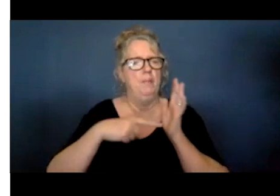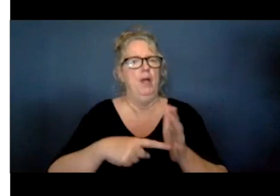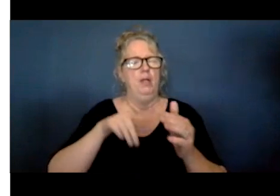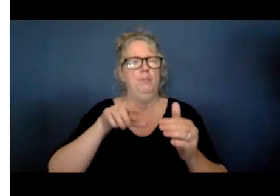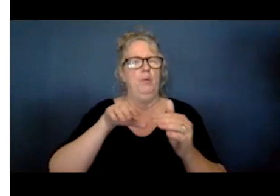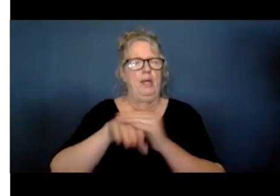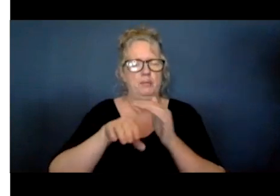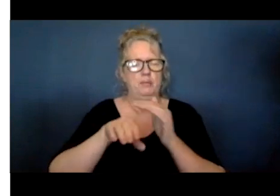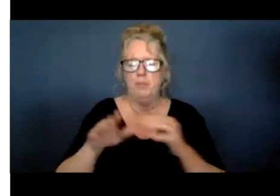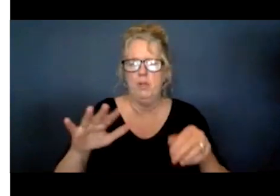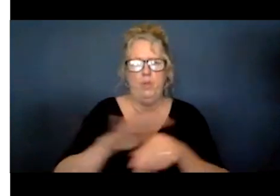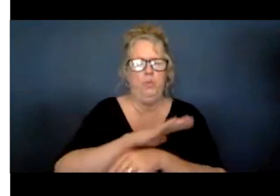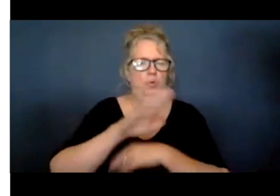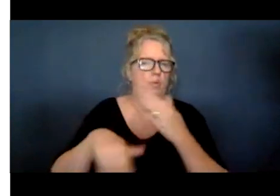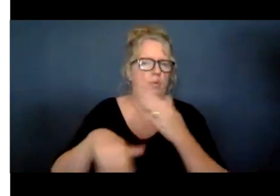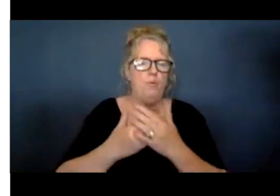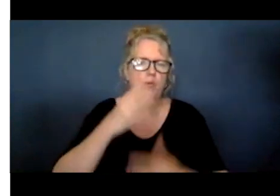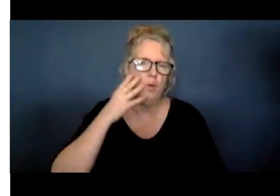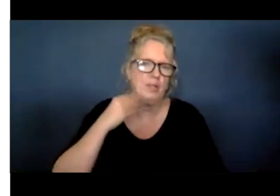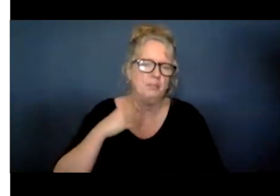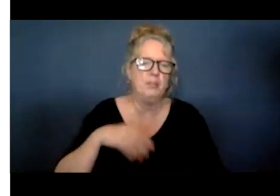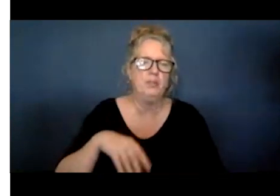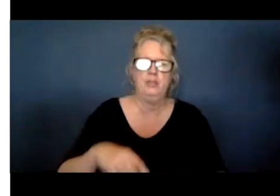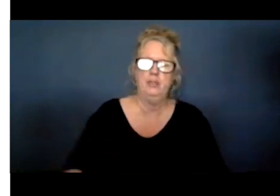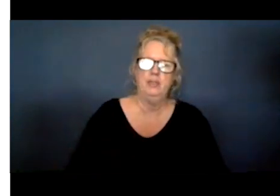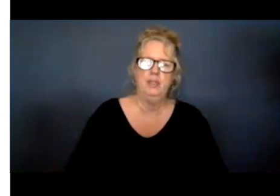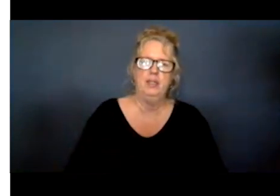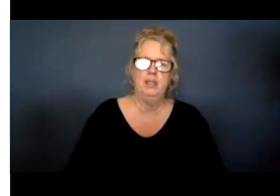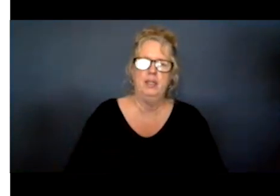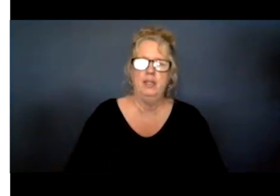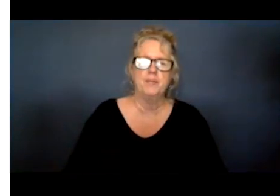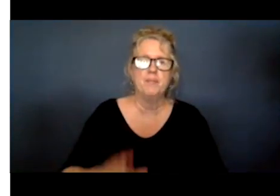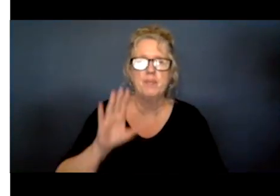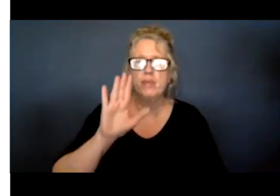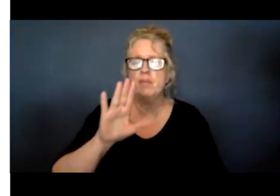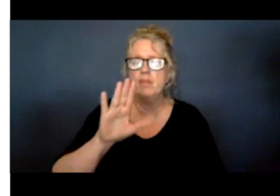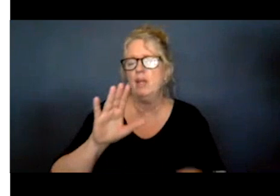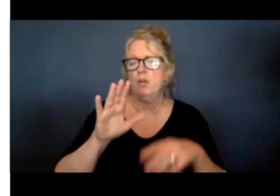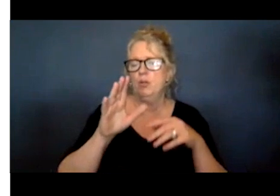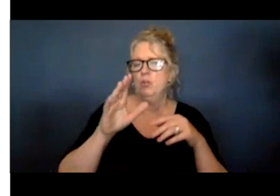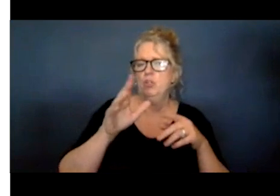entire experience. For example, their Salesforce training is delivered through